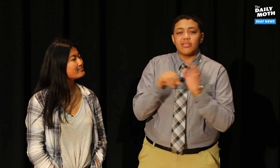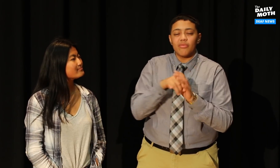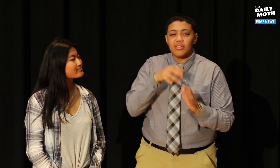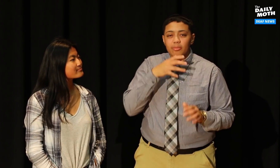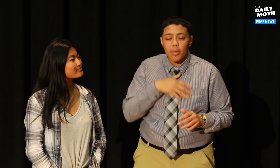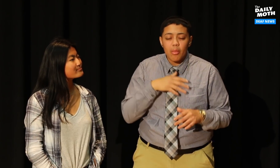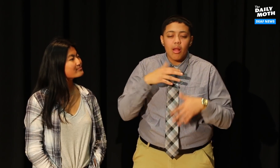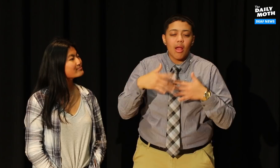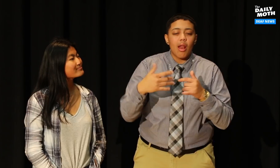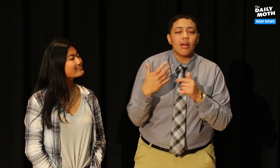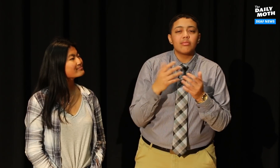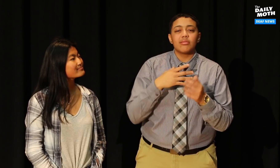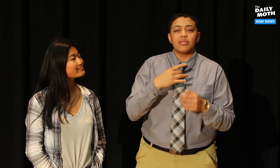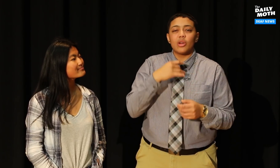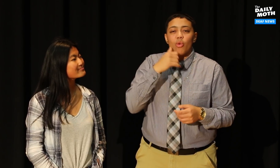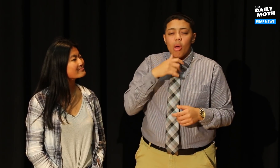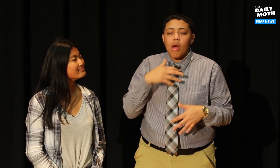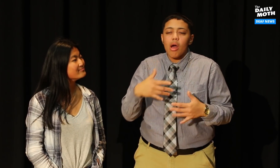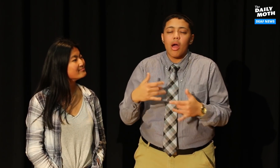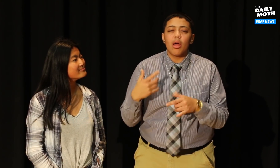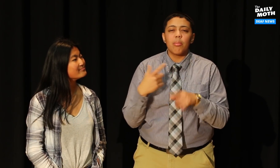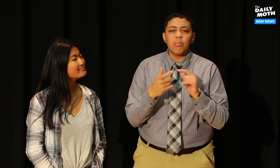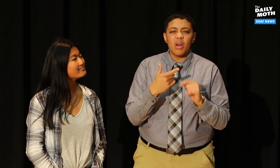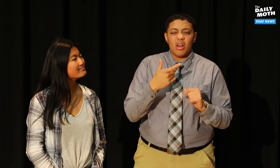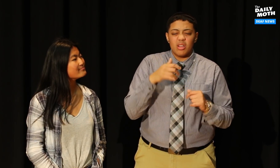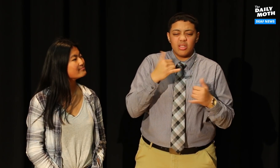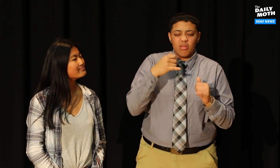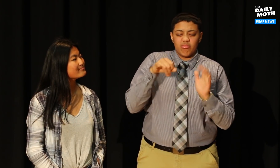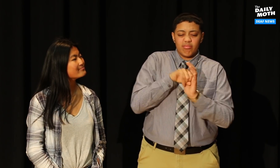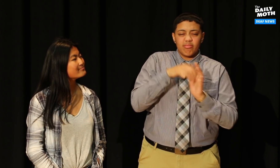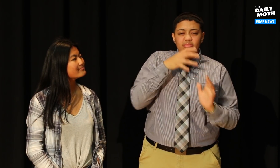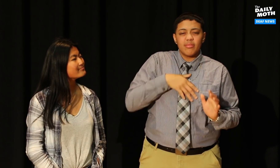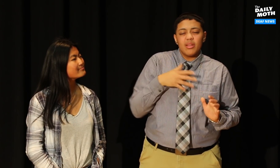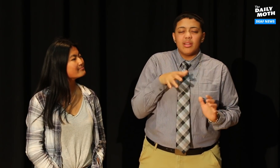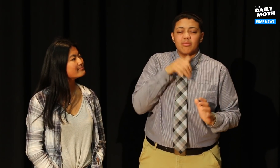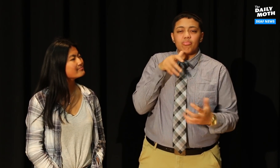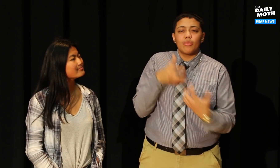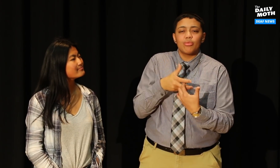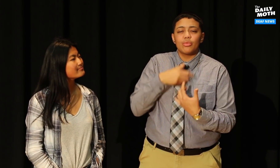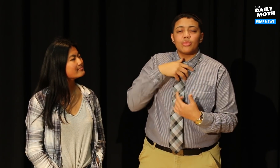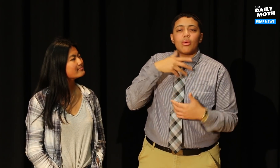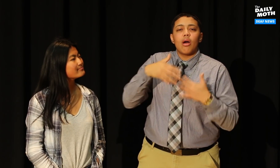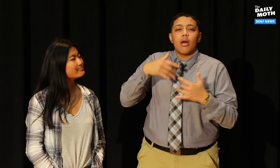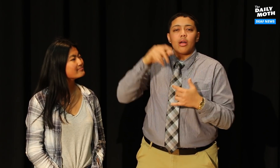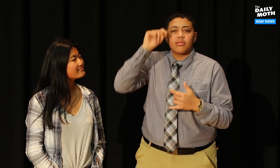I also used to identify as a female. Then I developed an attraction towards females, but I felt that my identity didn’t match my body.